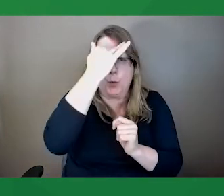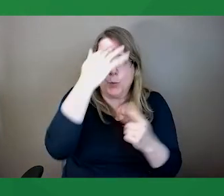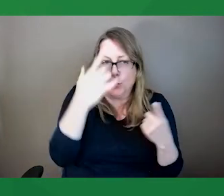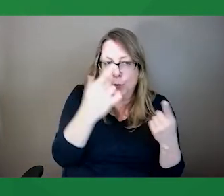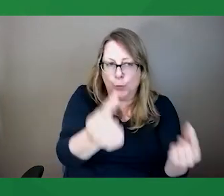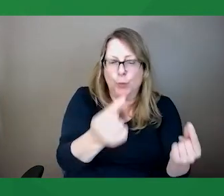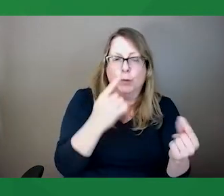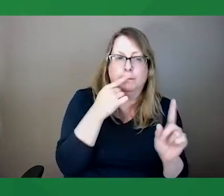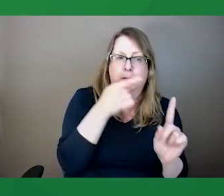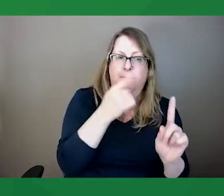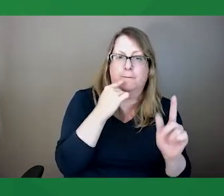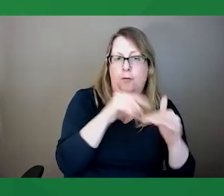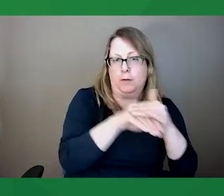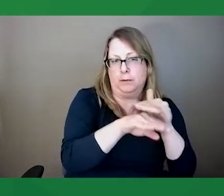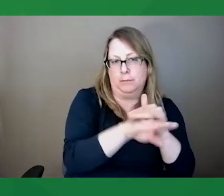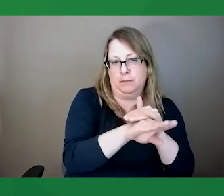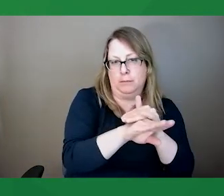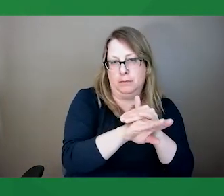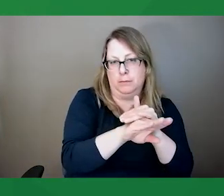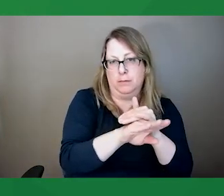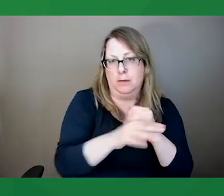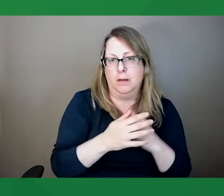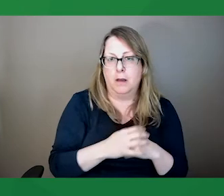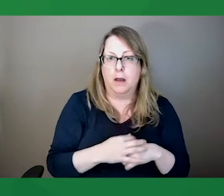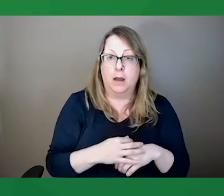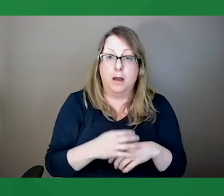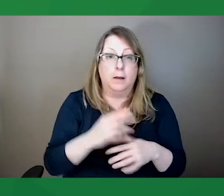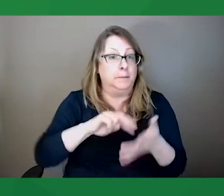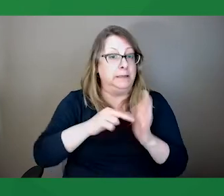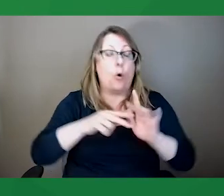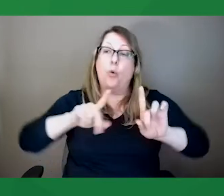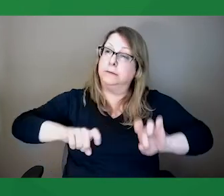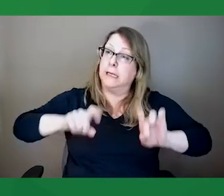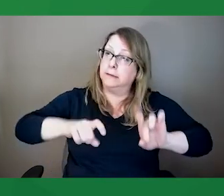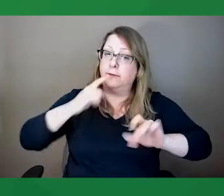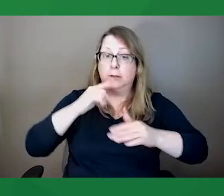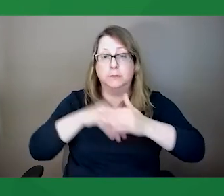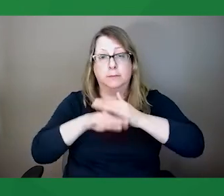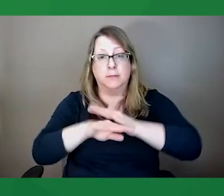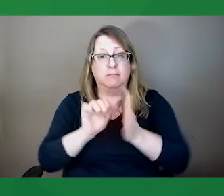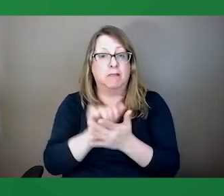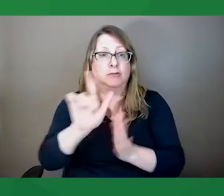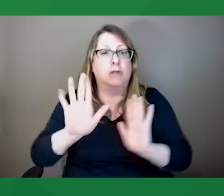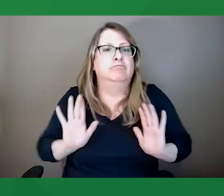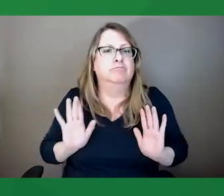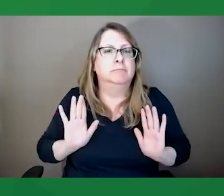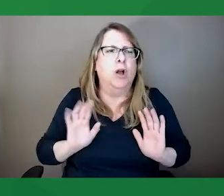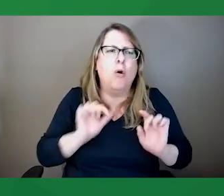Accessibility is not only, oh, we're going to test for accessibility. (insignificant) or it's not the responsibility solely